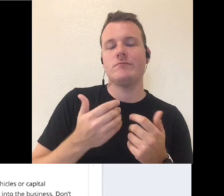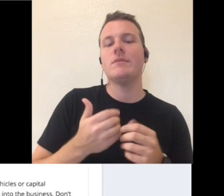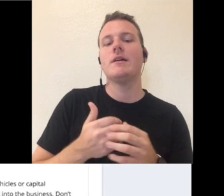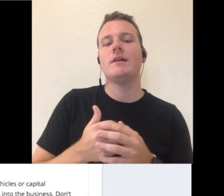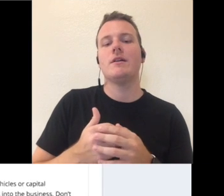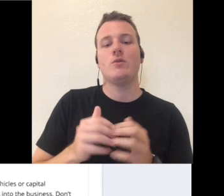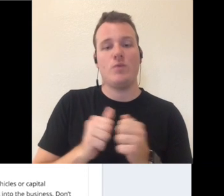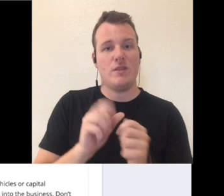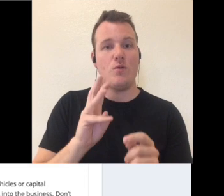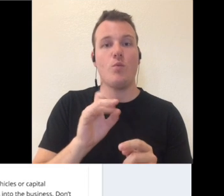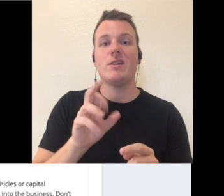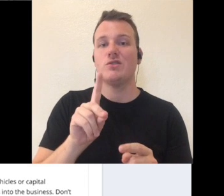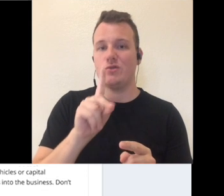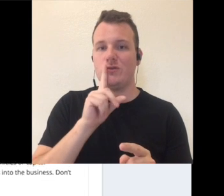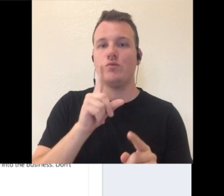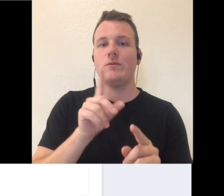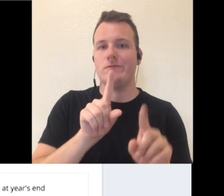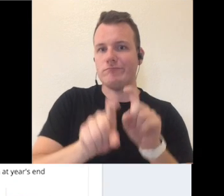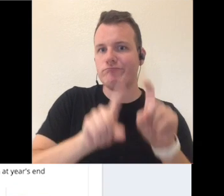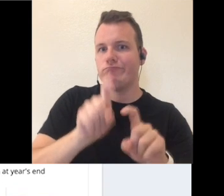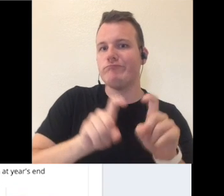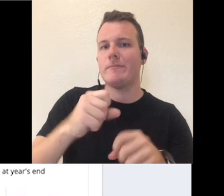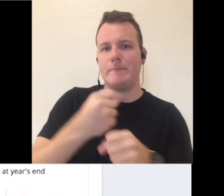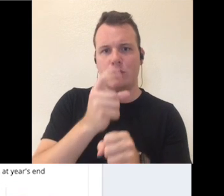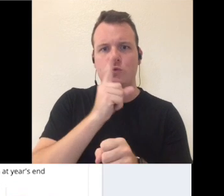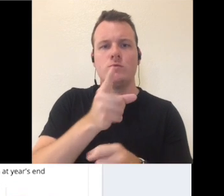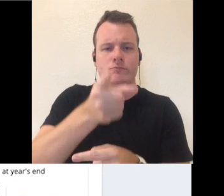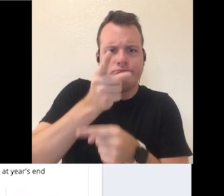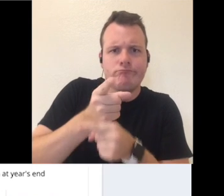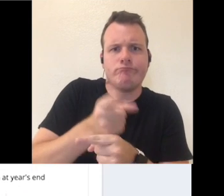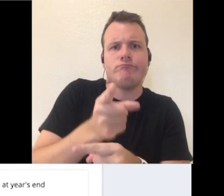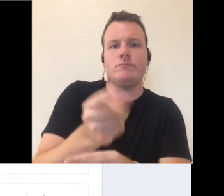that you're sure to do this correctly. Once you're done with the financial